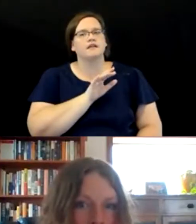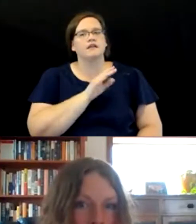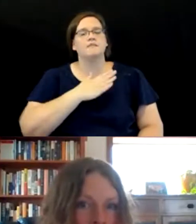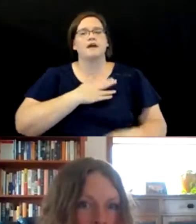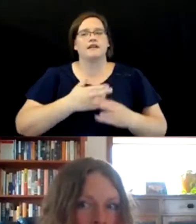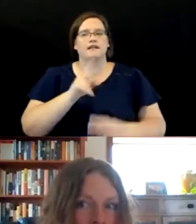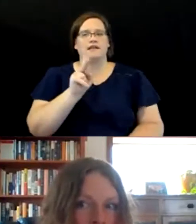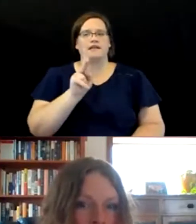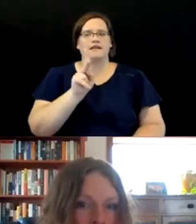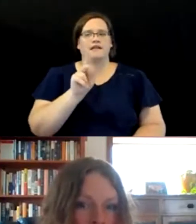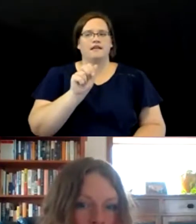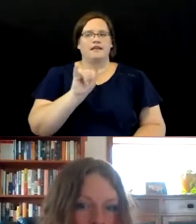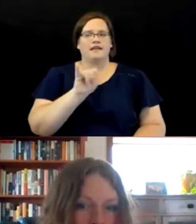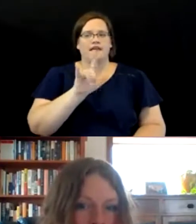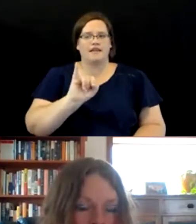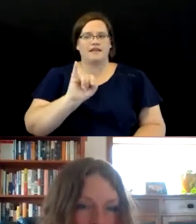Nicholson. I live